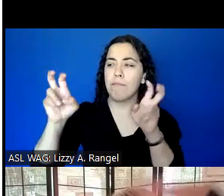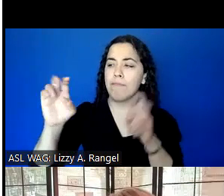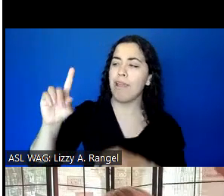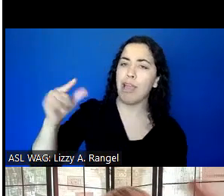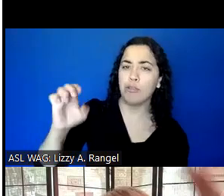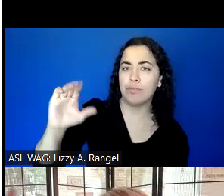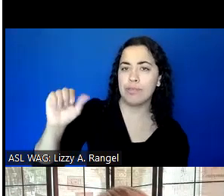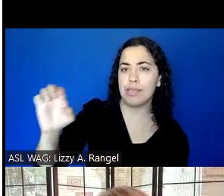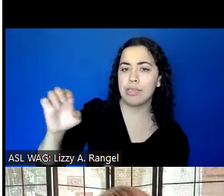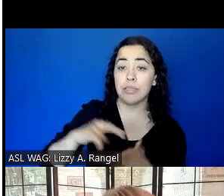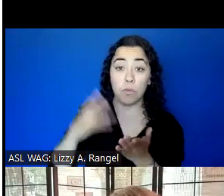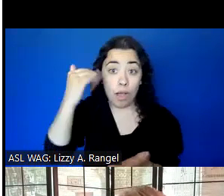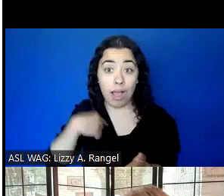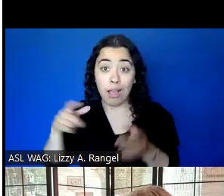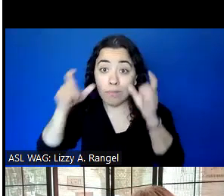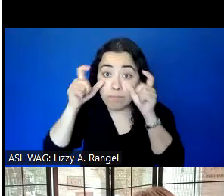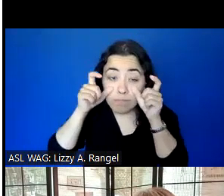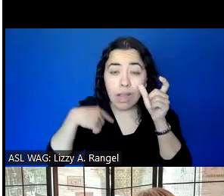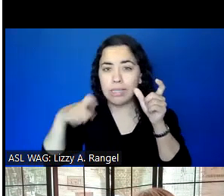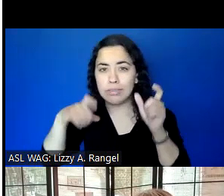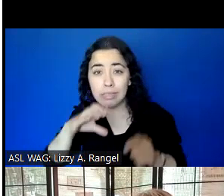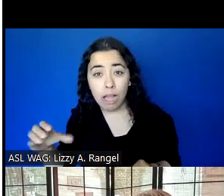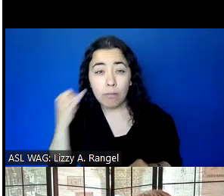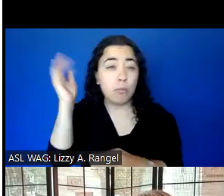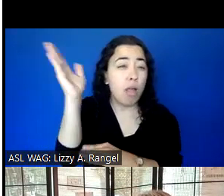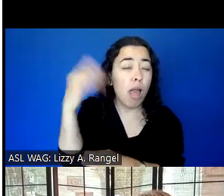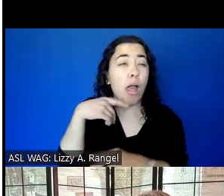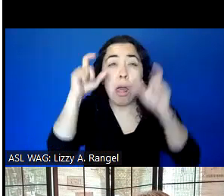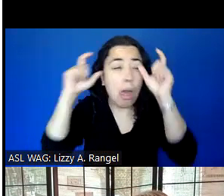As well as those mental health issues. You know, remember that